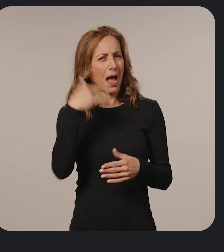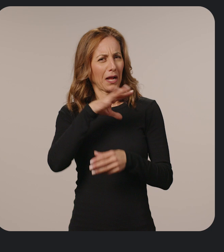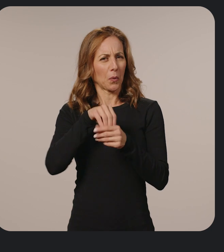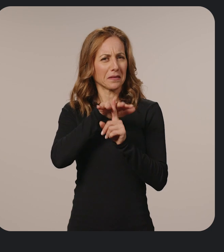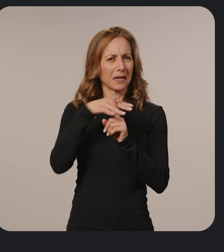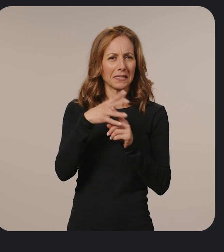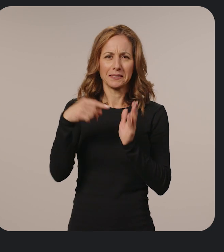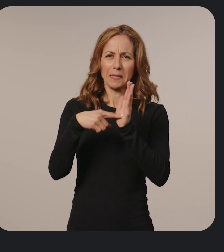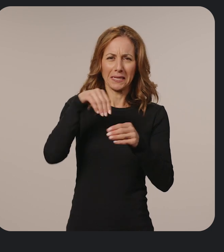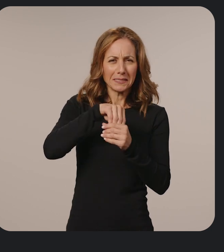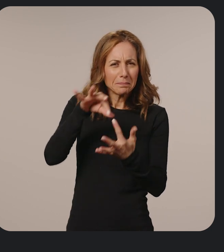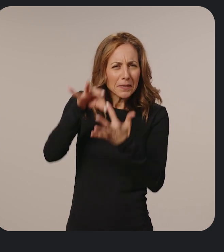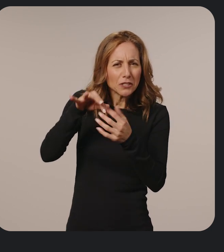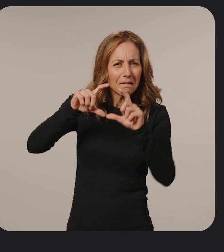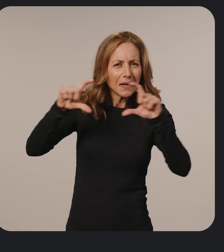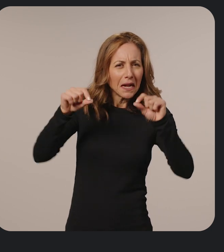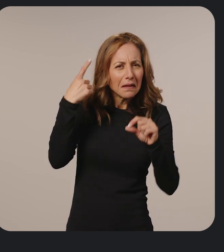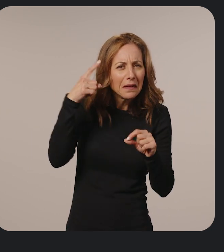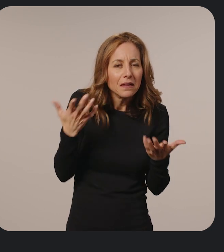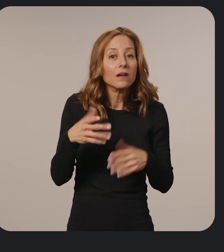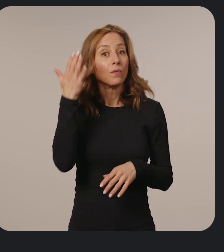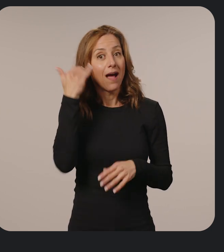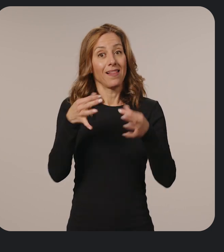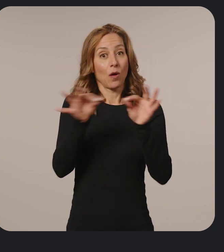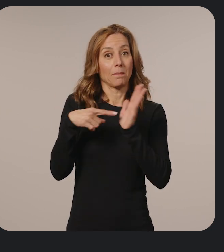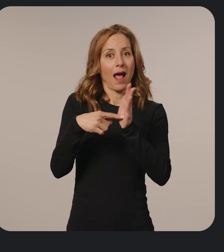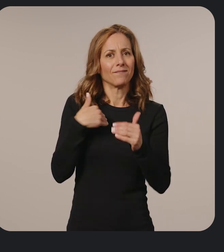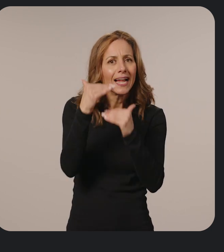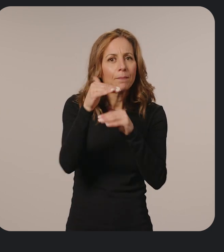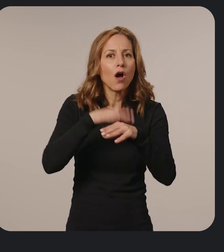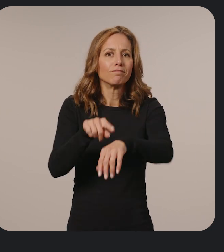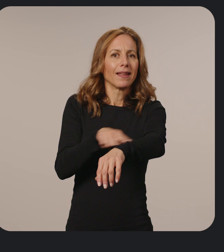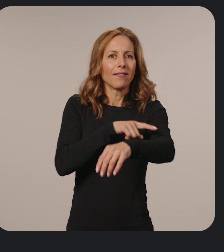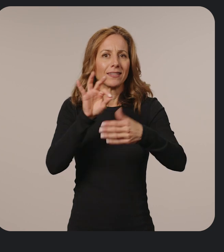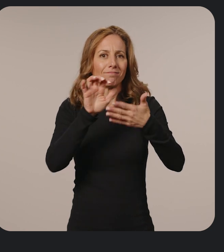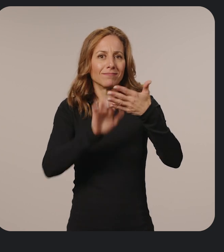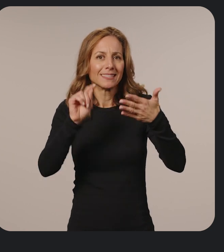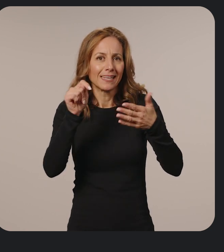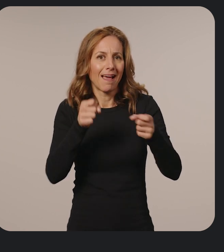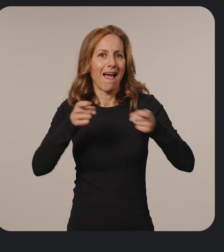That's because language models have a limit on the length of text they can handle as input. As the conversation history grows,